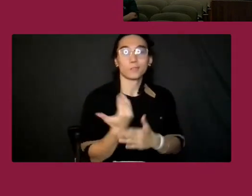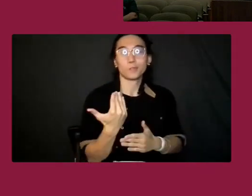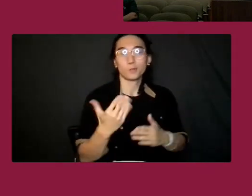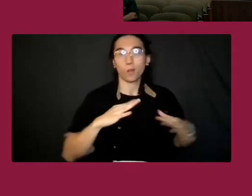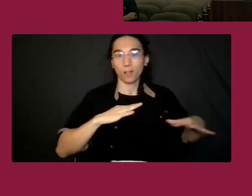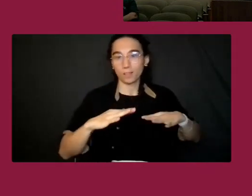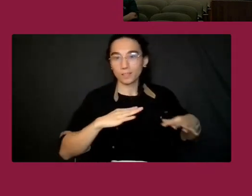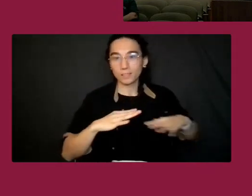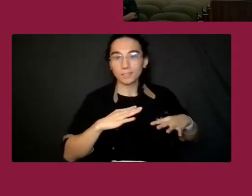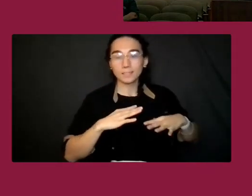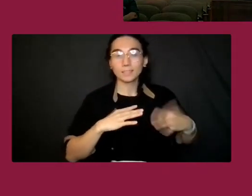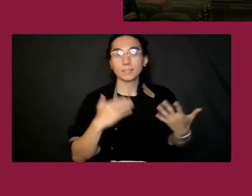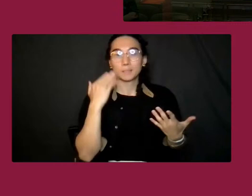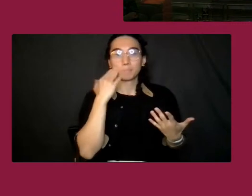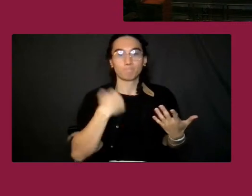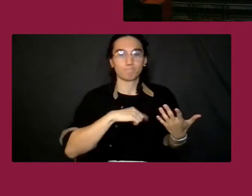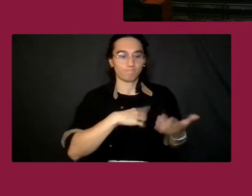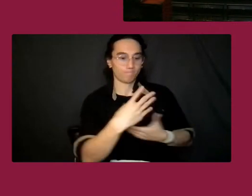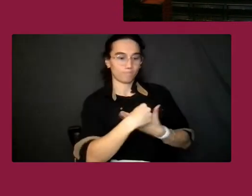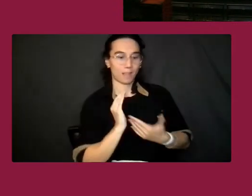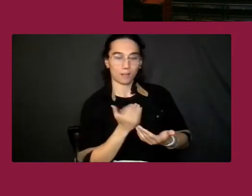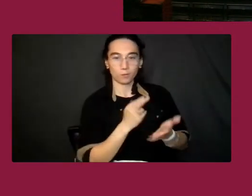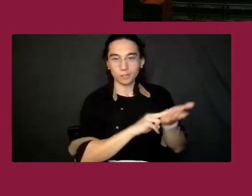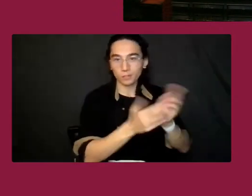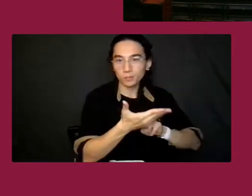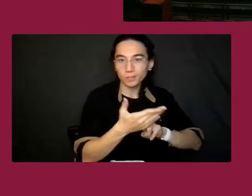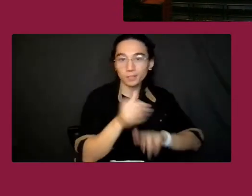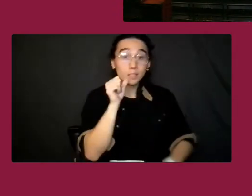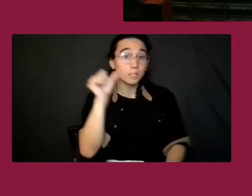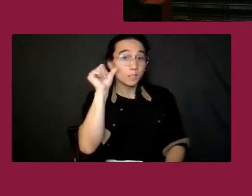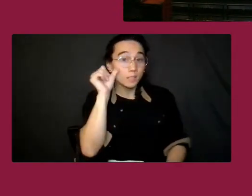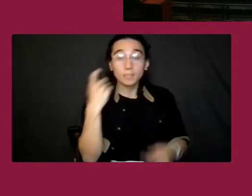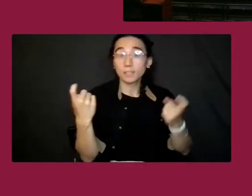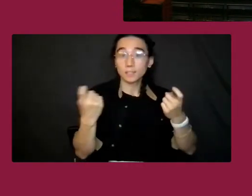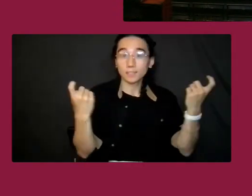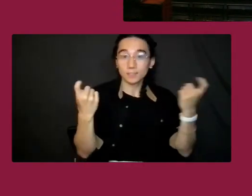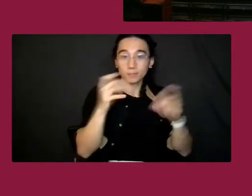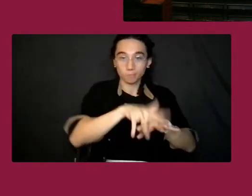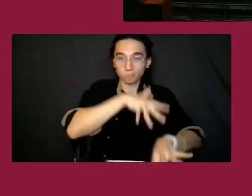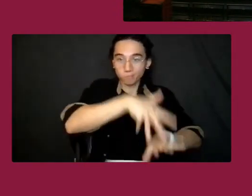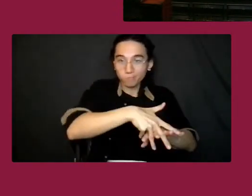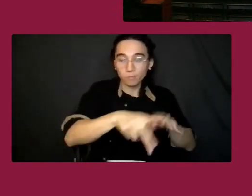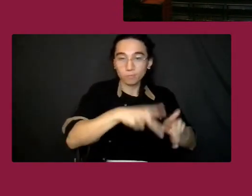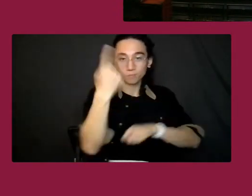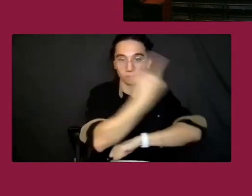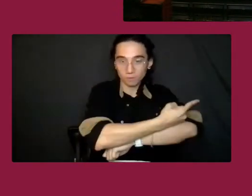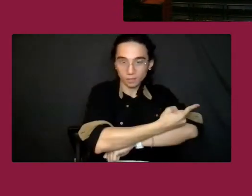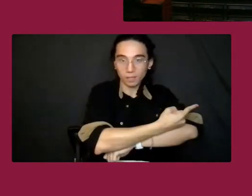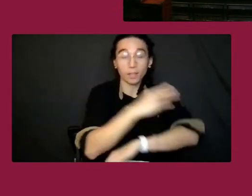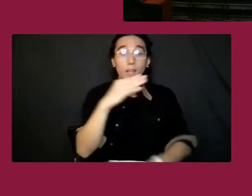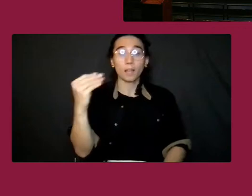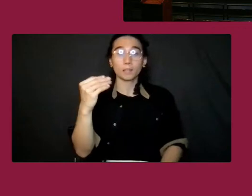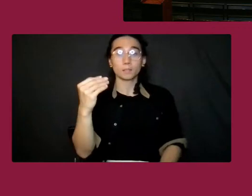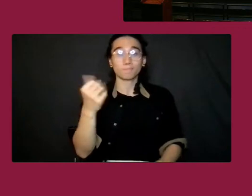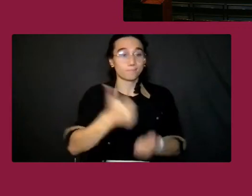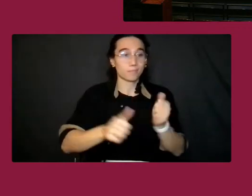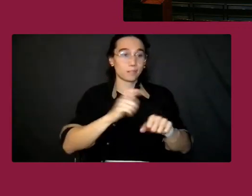Yesterday, we celebrated Indigenous Peoples' Day, and, um, always on the front of our board agenda is printed a land acknowledgement.